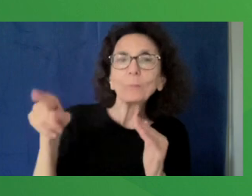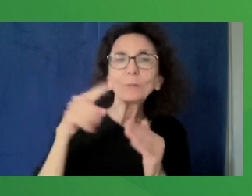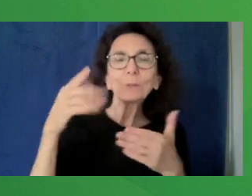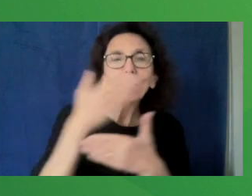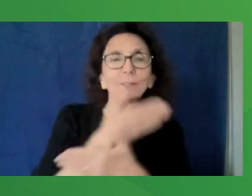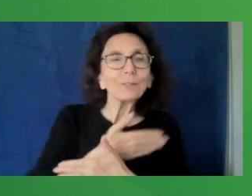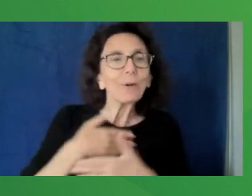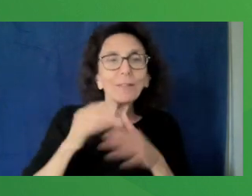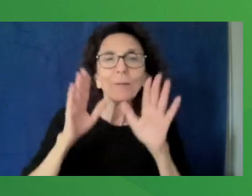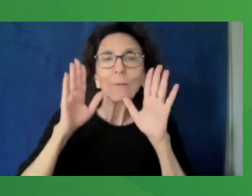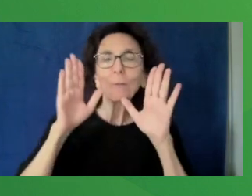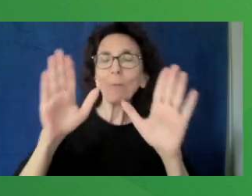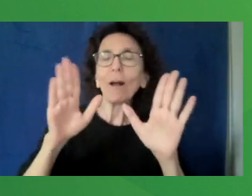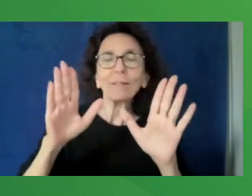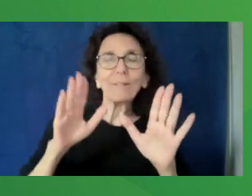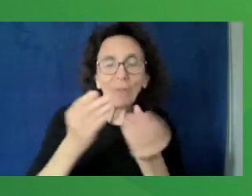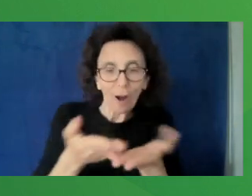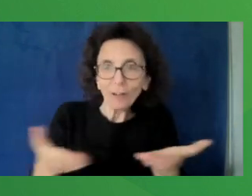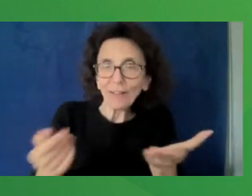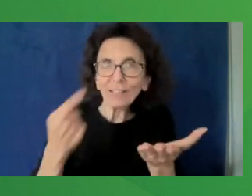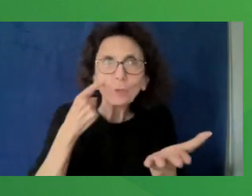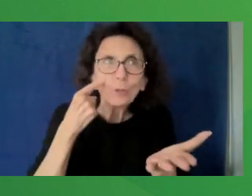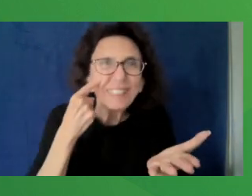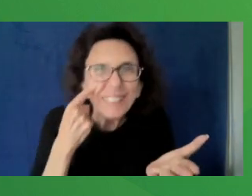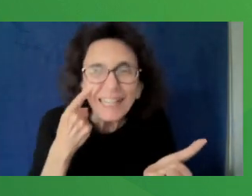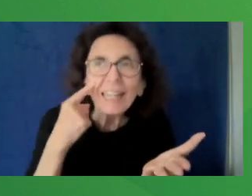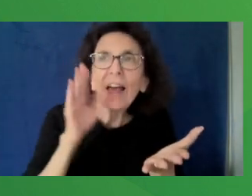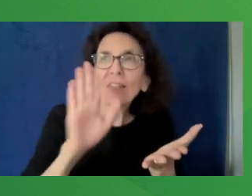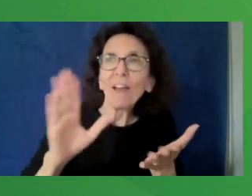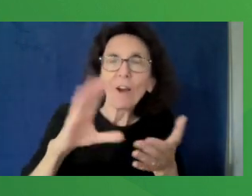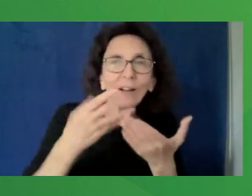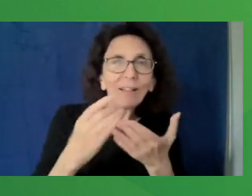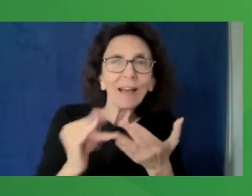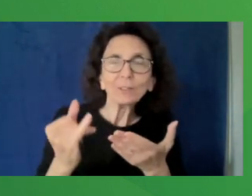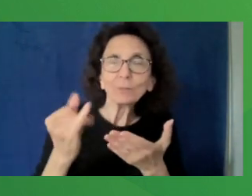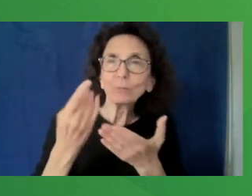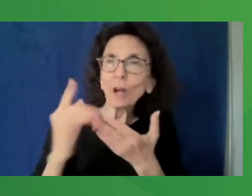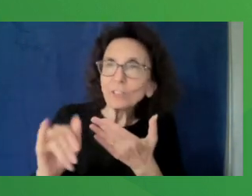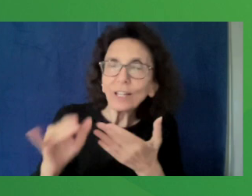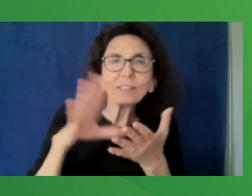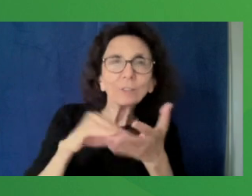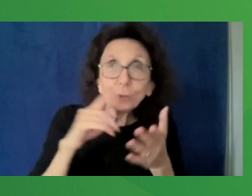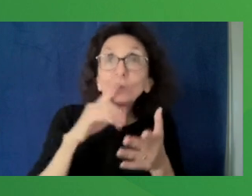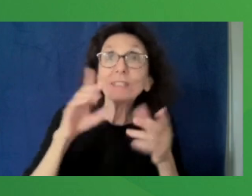were able to look inside on some of the wonderful classroom projects that the students actually were